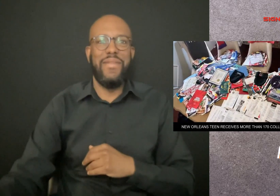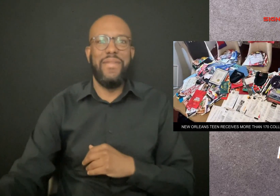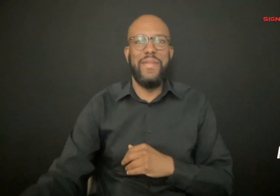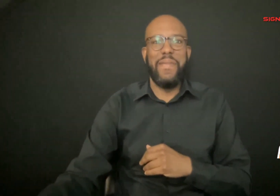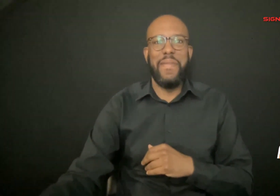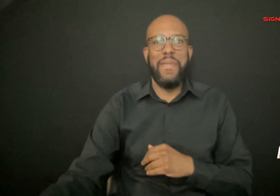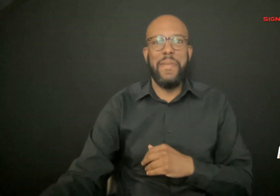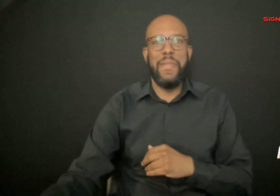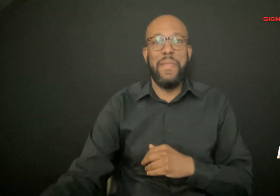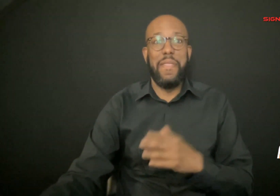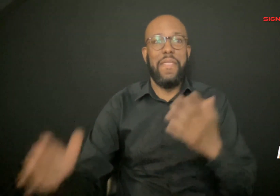And that's it for today.